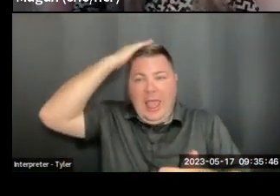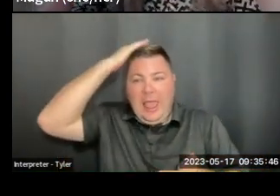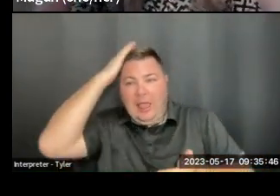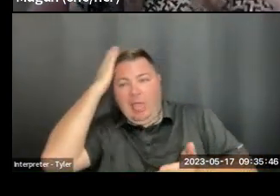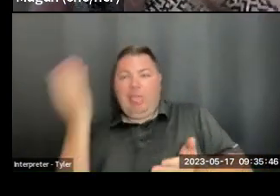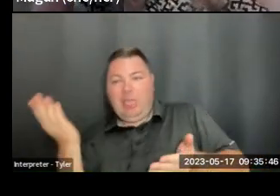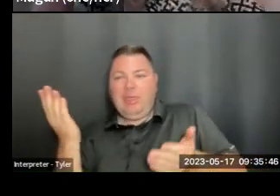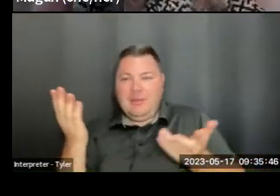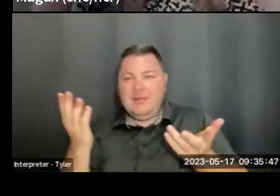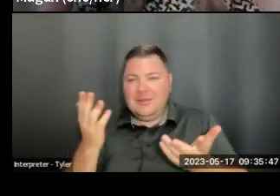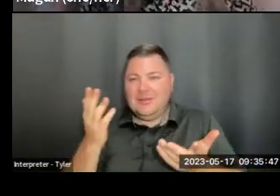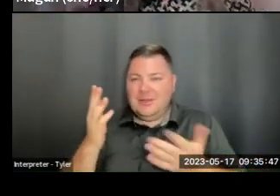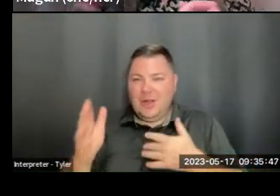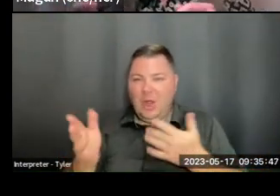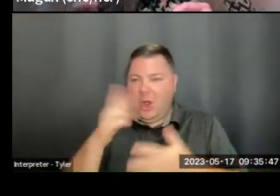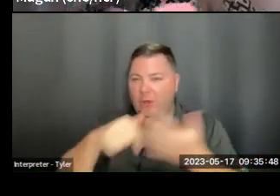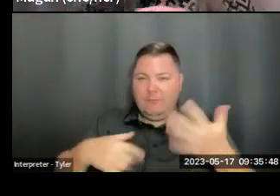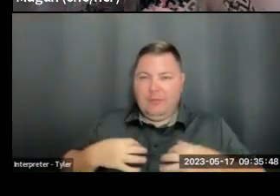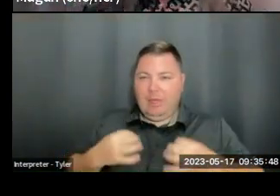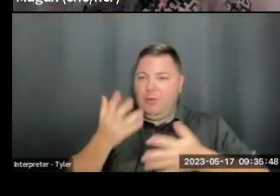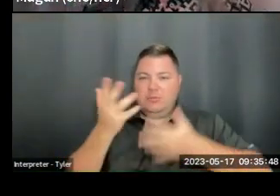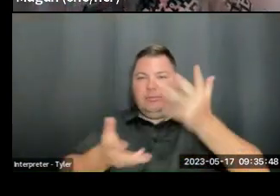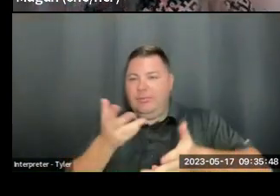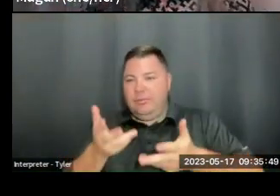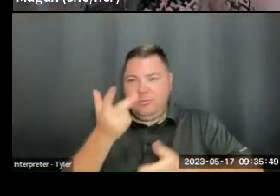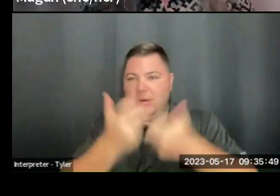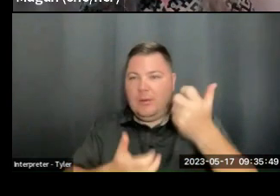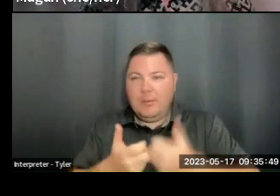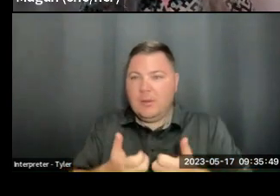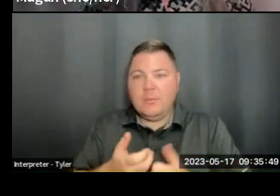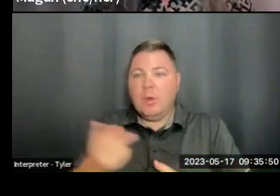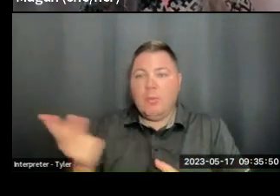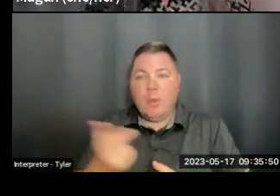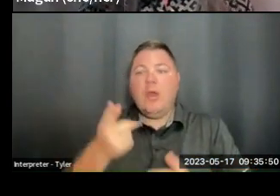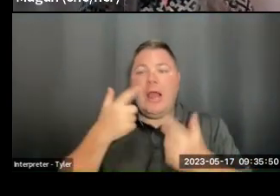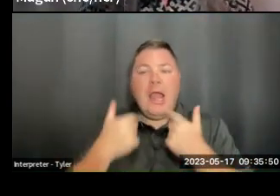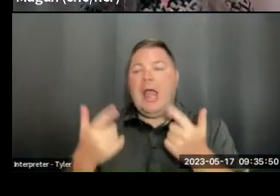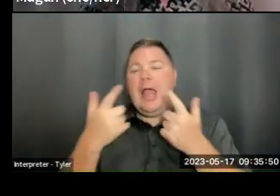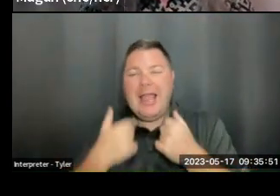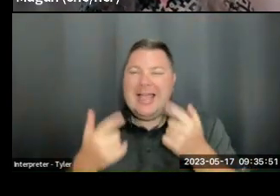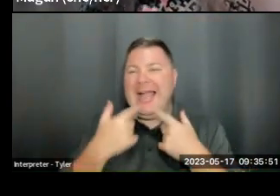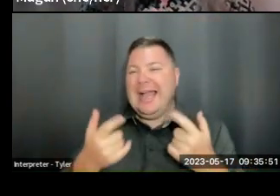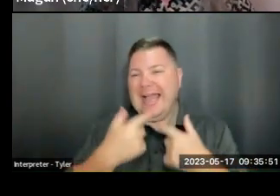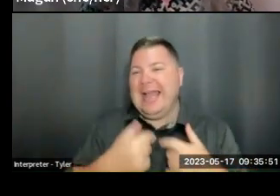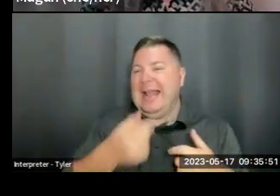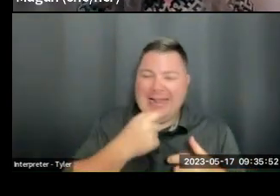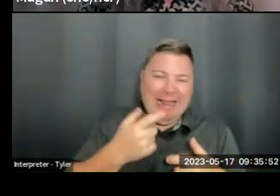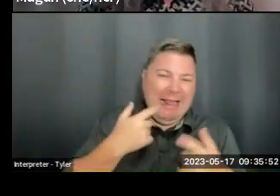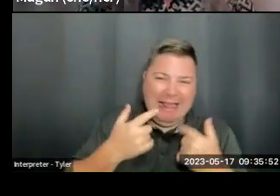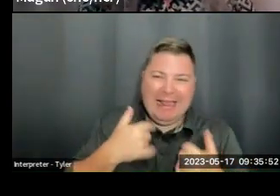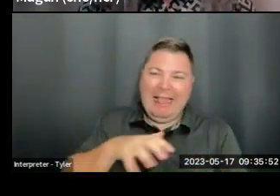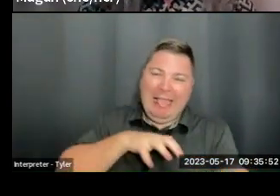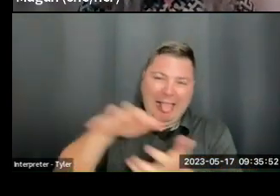grabbed them and yanked them up while the dancer was trying to hold her hat